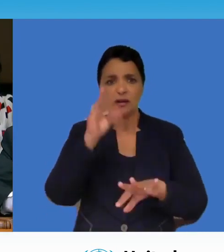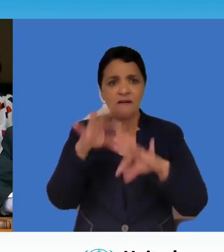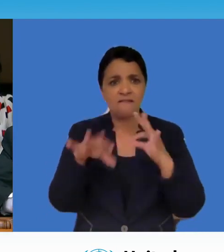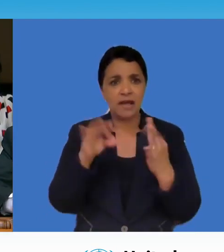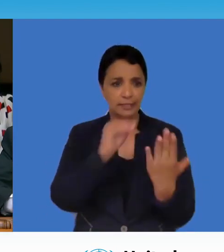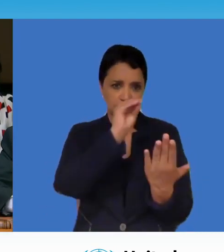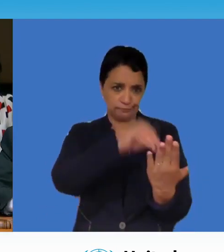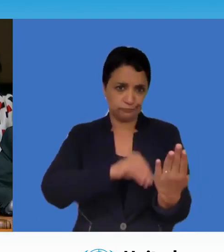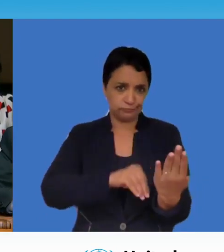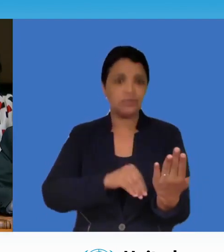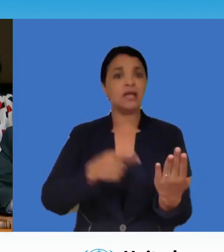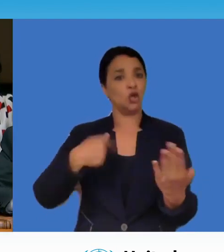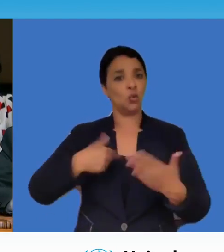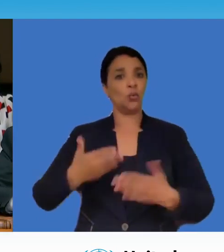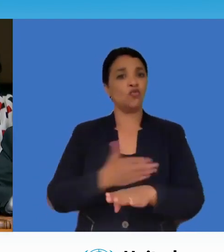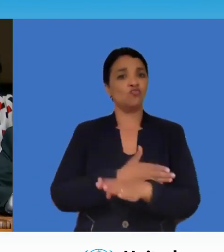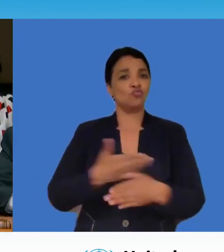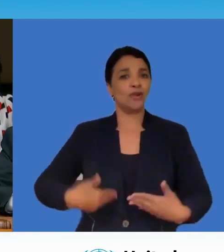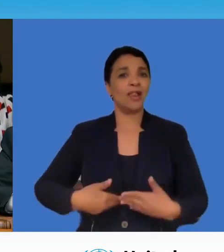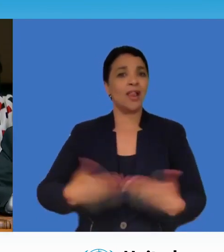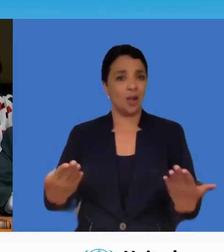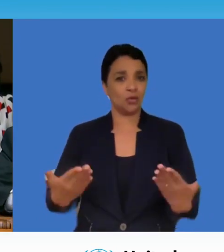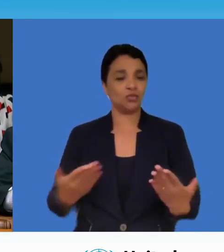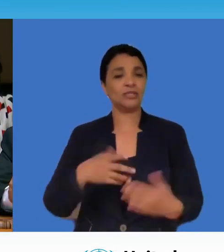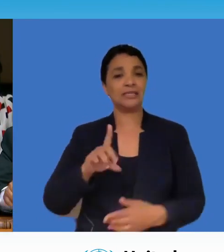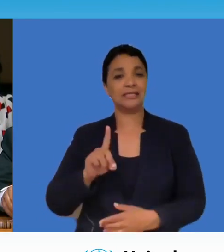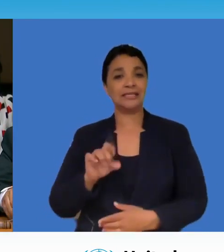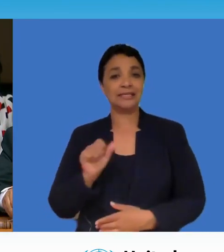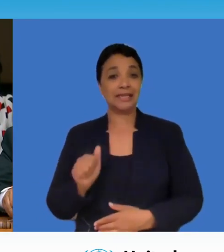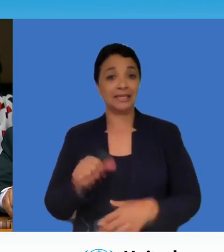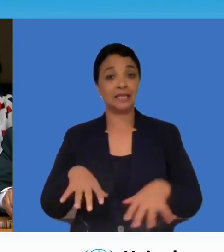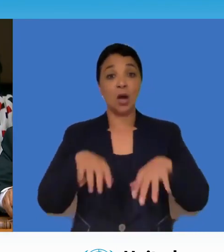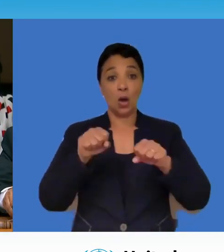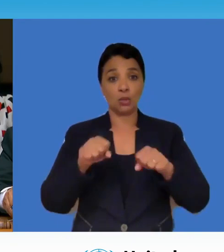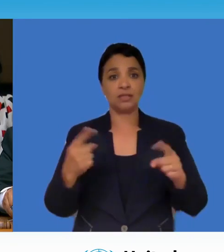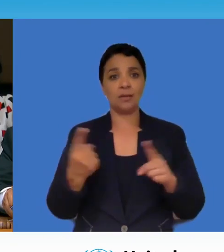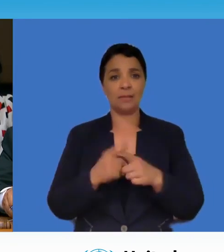findings were shared earlier this week at the pre-launch event organized by Desa together with